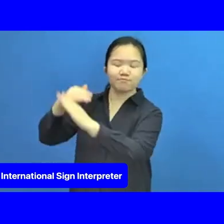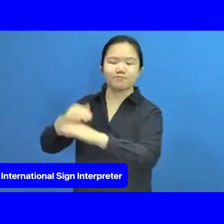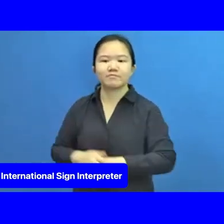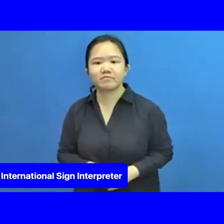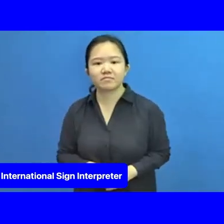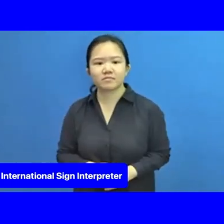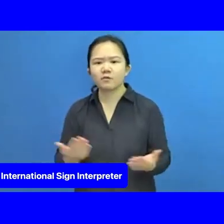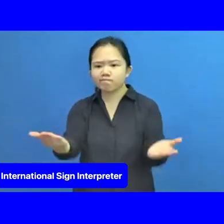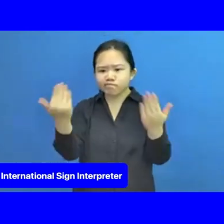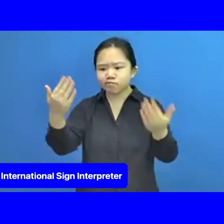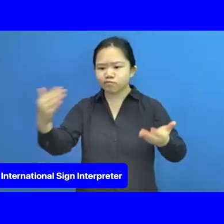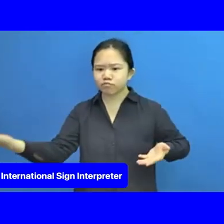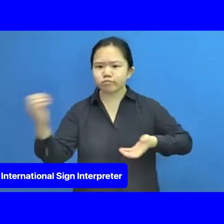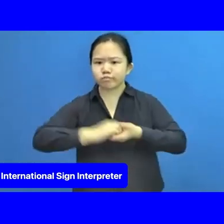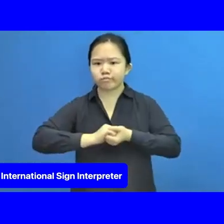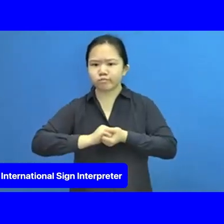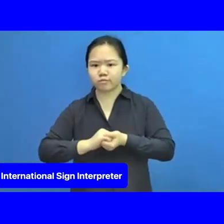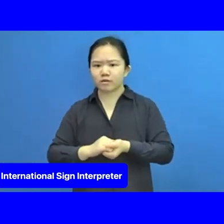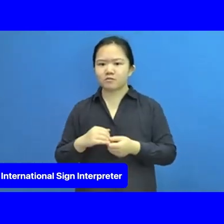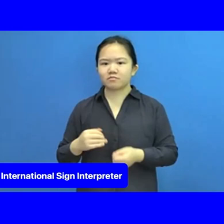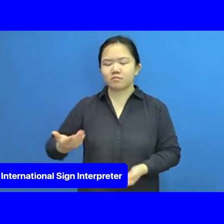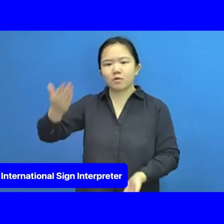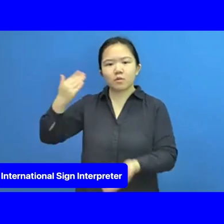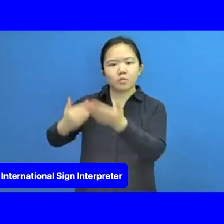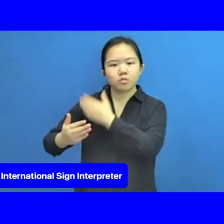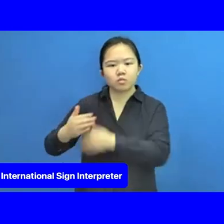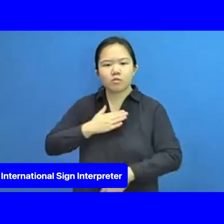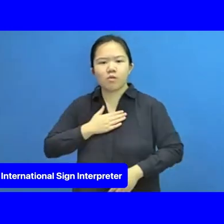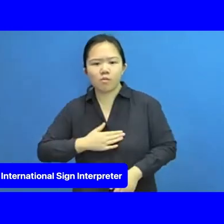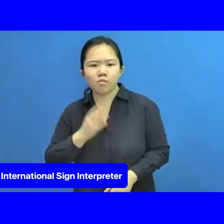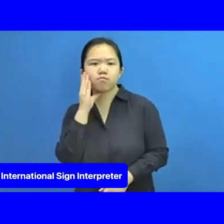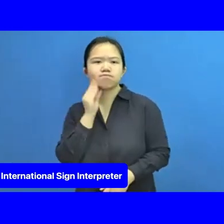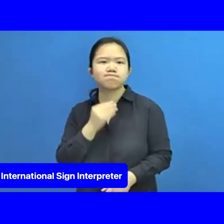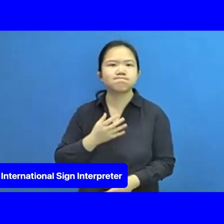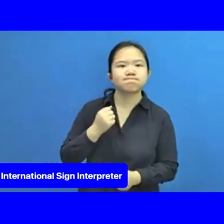Let's create these stories that will inspire, question, provoke and entertain.